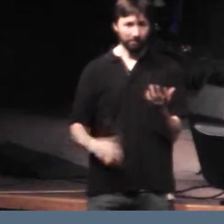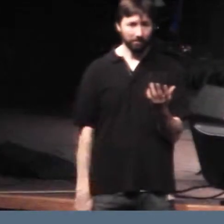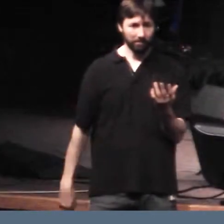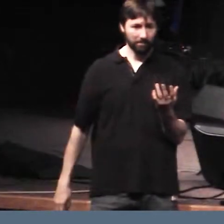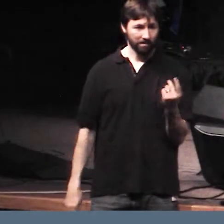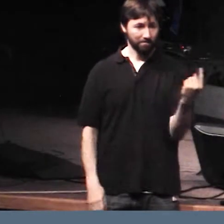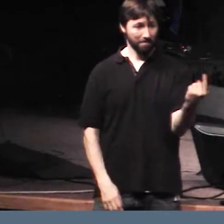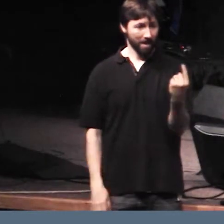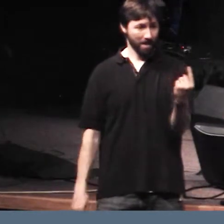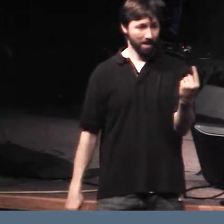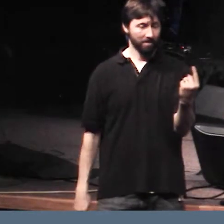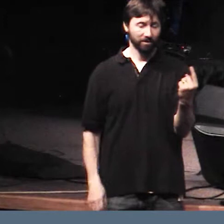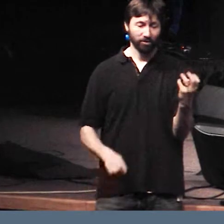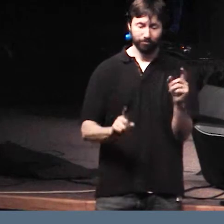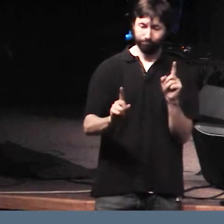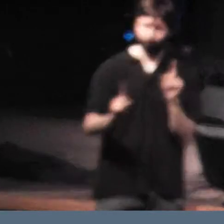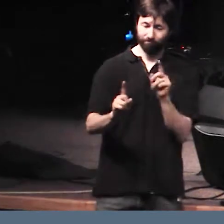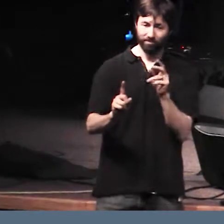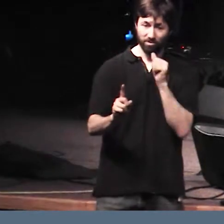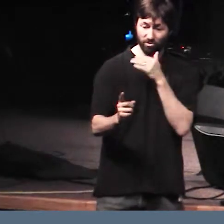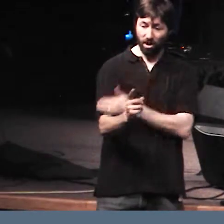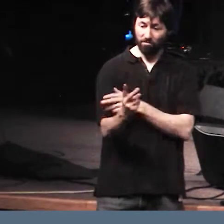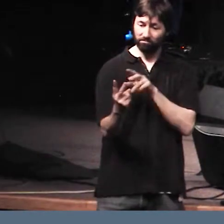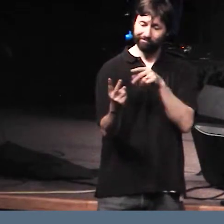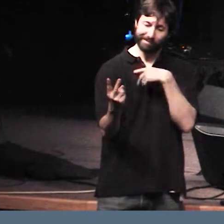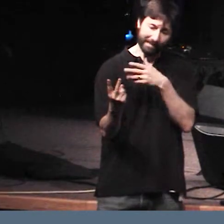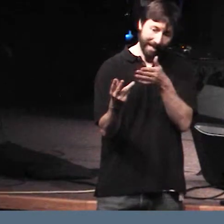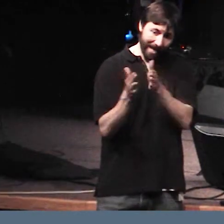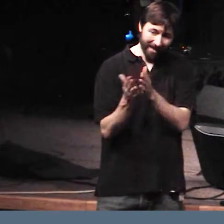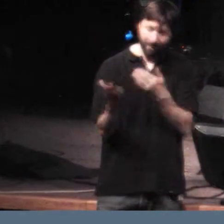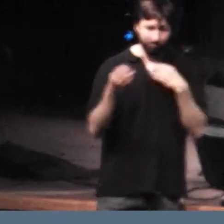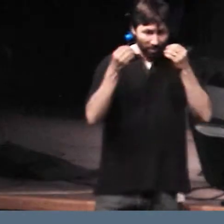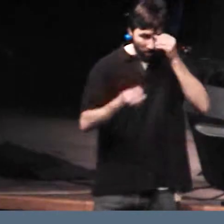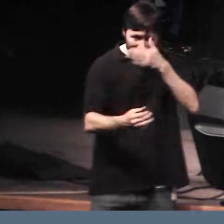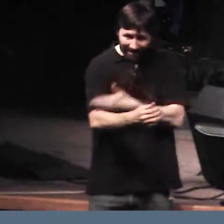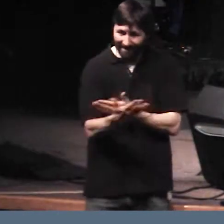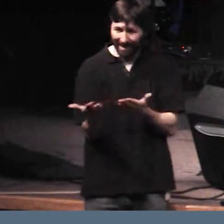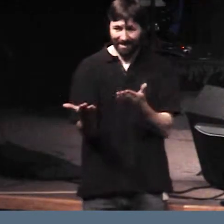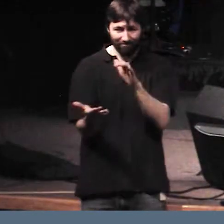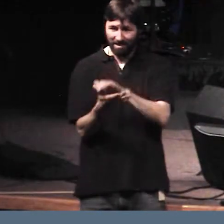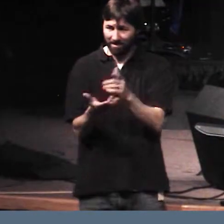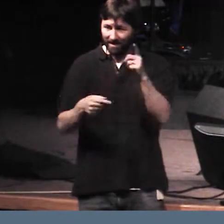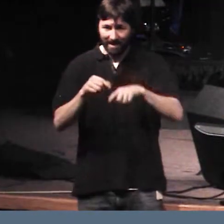she actually goes to her daughters-in-law and she says here is what you need to do I don't have sons you can marry